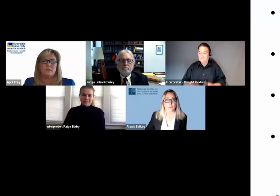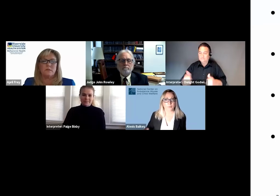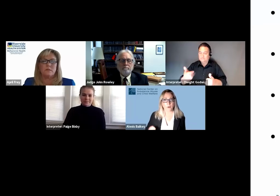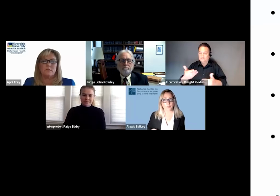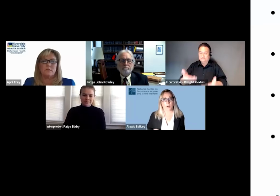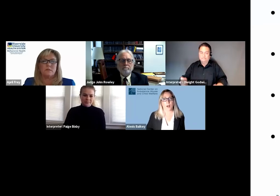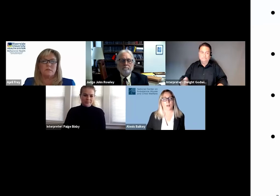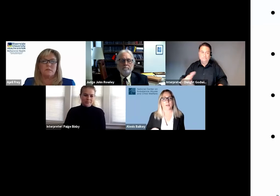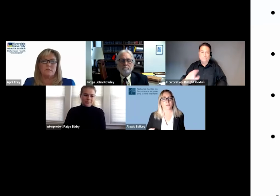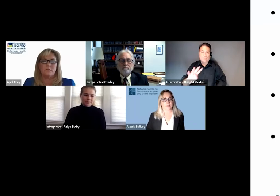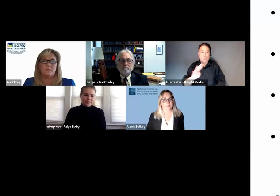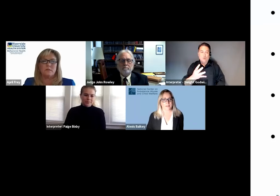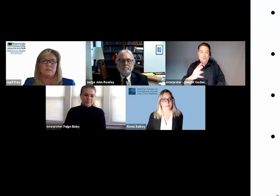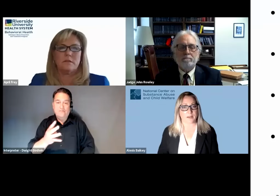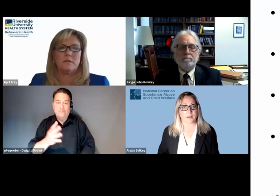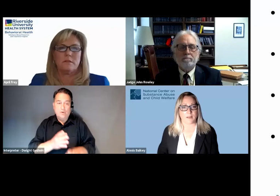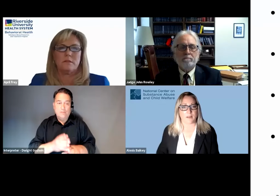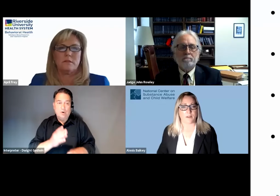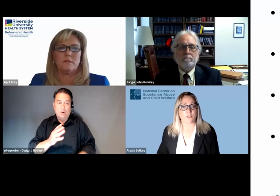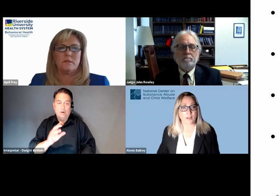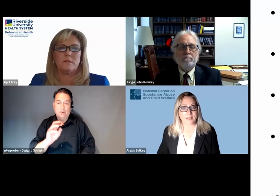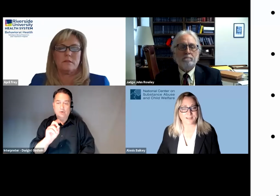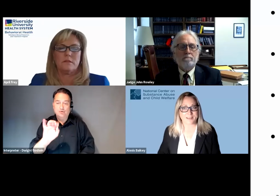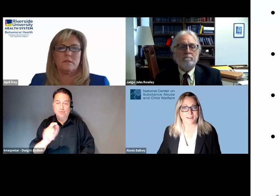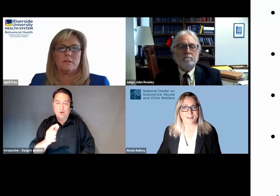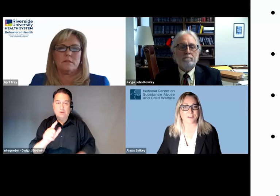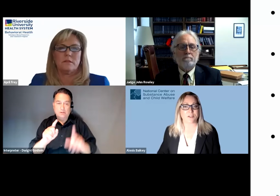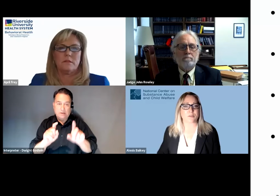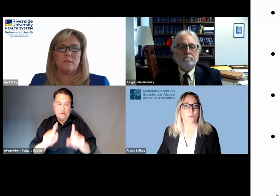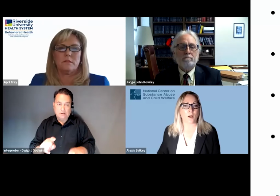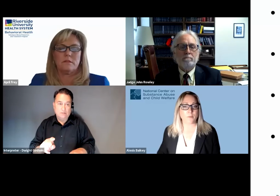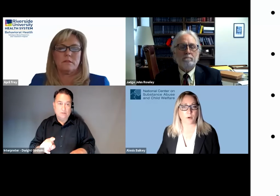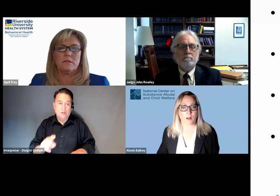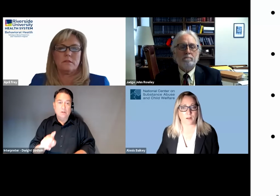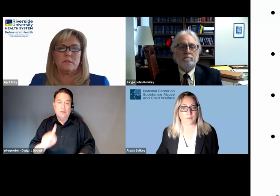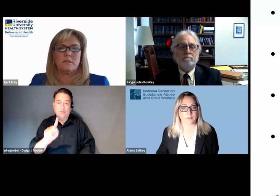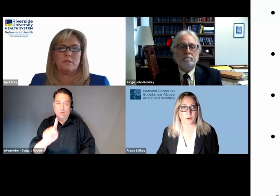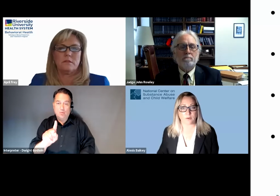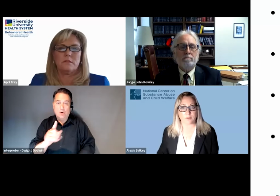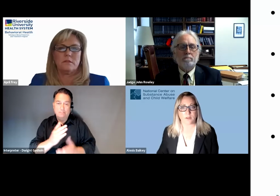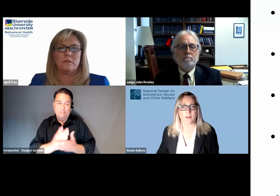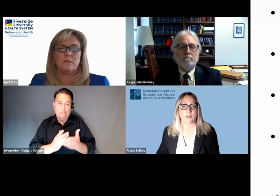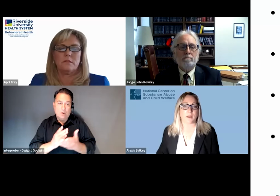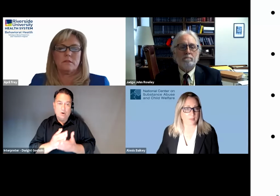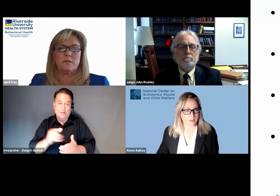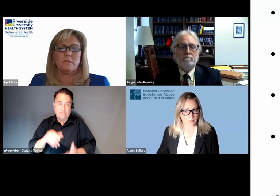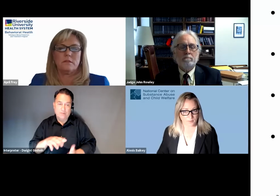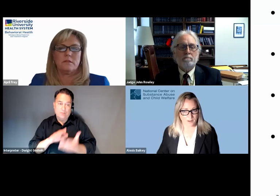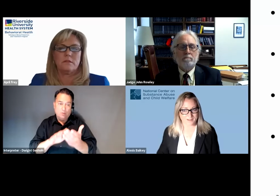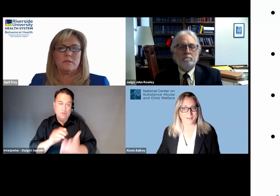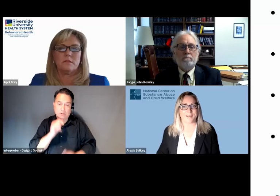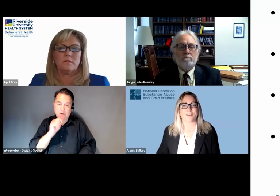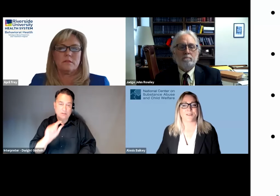So the fourth prong is drug testing. And drug testing is just one prong of this approach, not the only one.